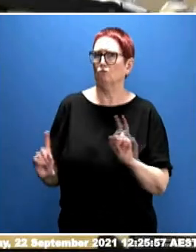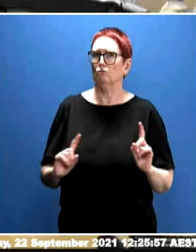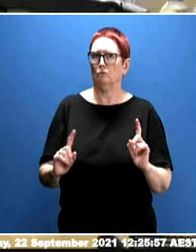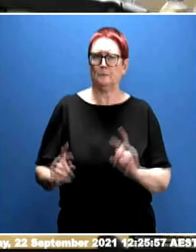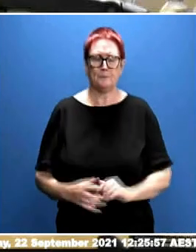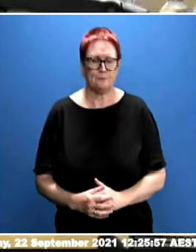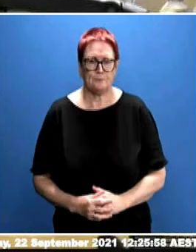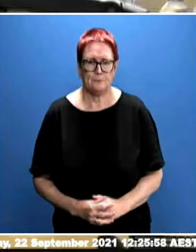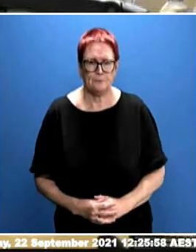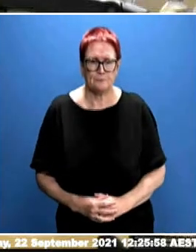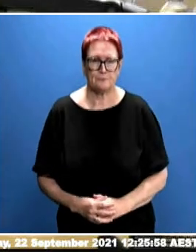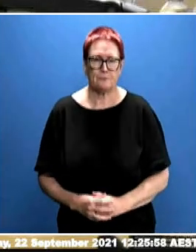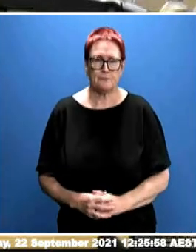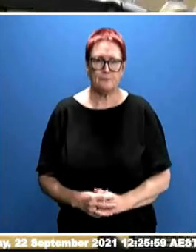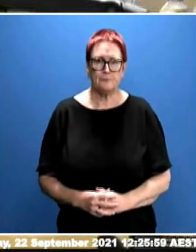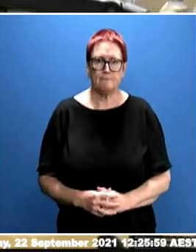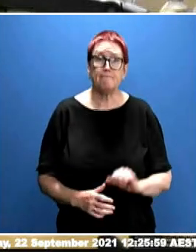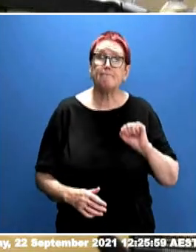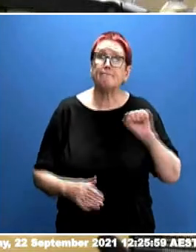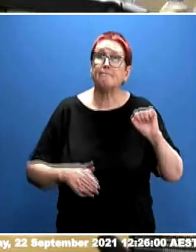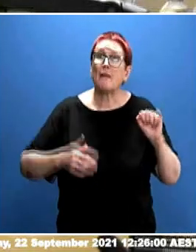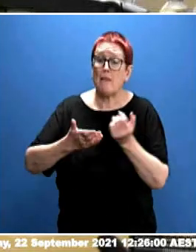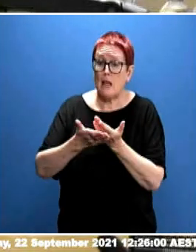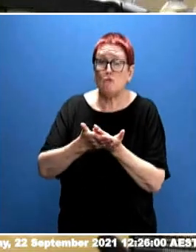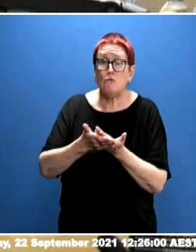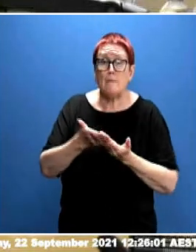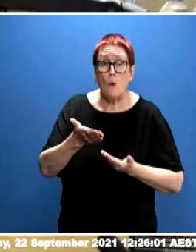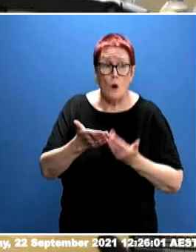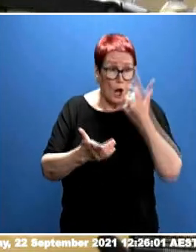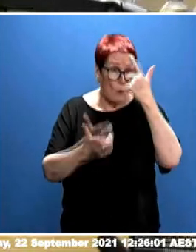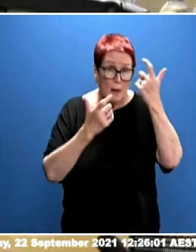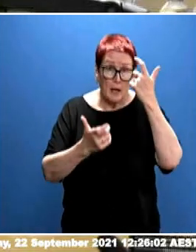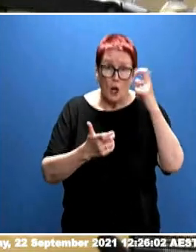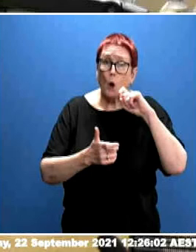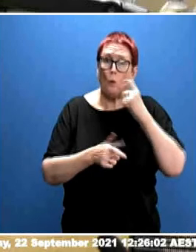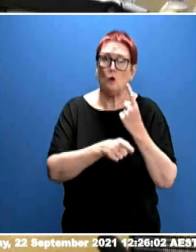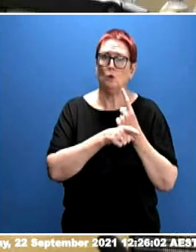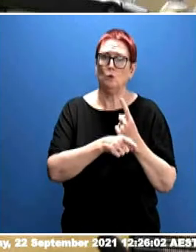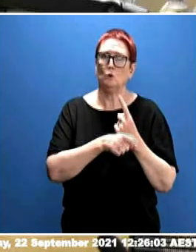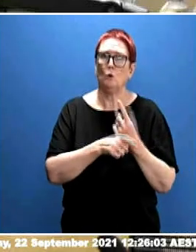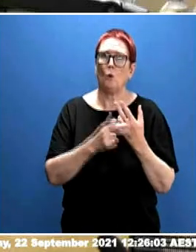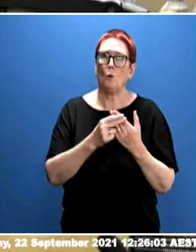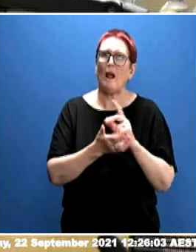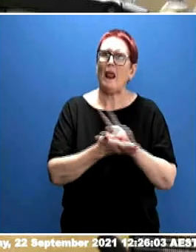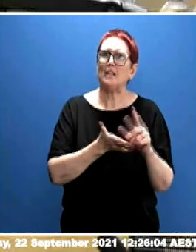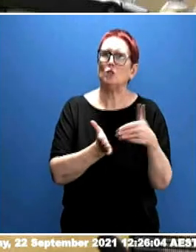Yes, Chair, well, that document, the report recommendations will be matters that will be matters addressed with Ms Kalders